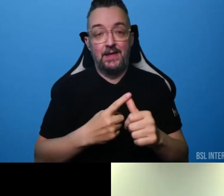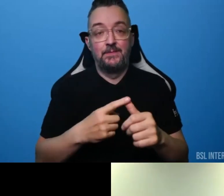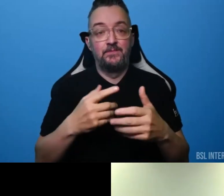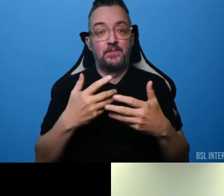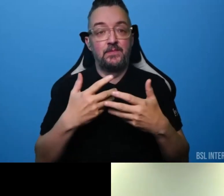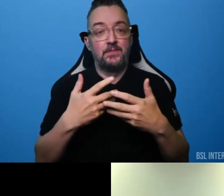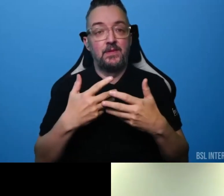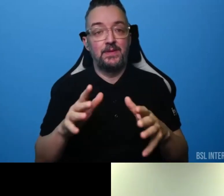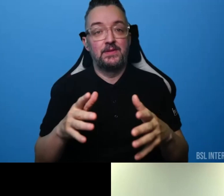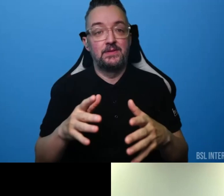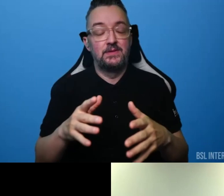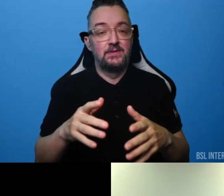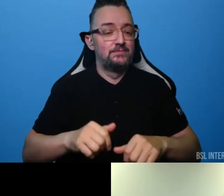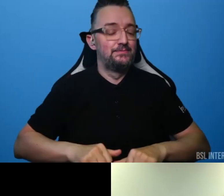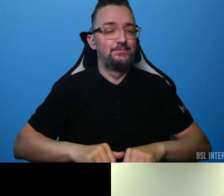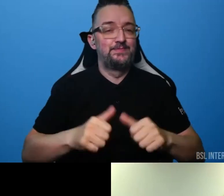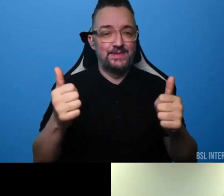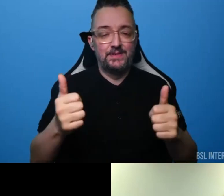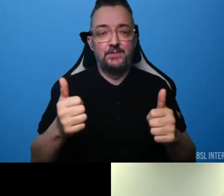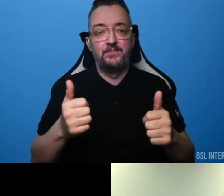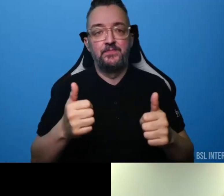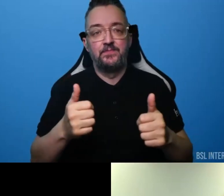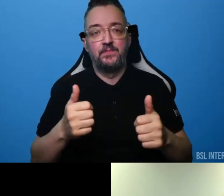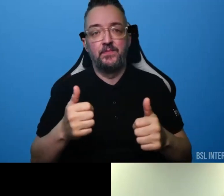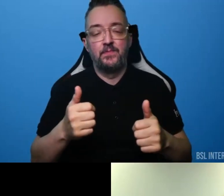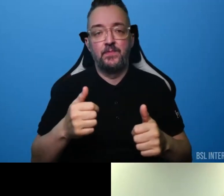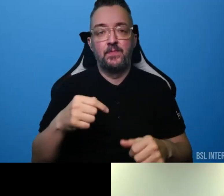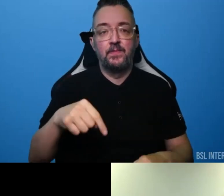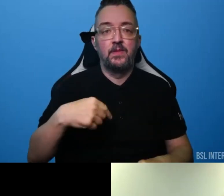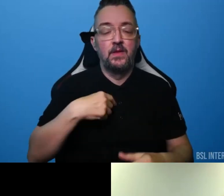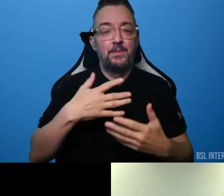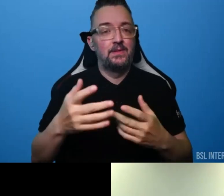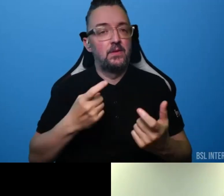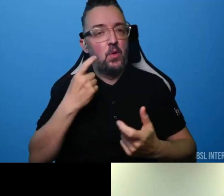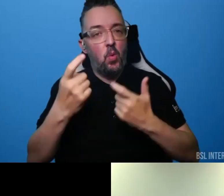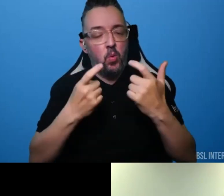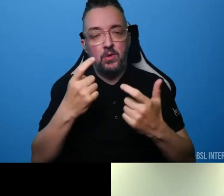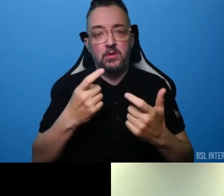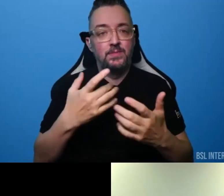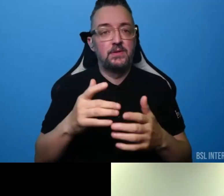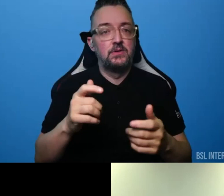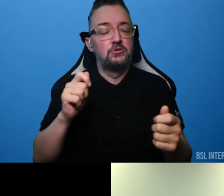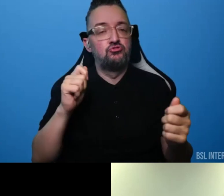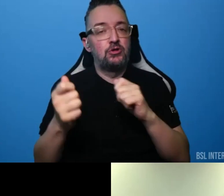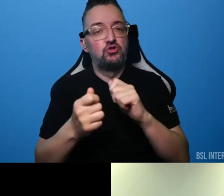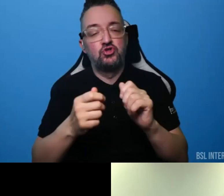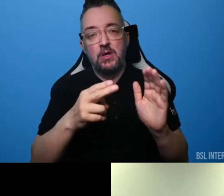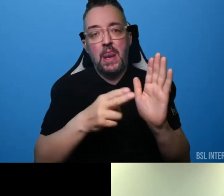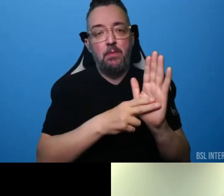it's been really instructive and great and it's been I think we've been looking at in particular is kind of changing labels and trying to use those labels